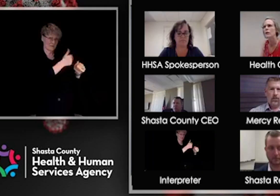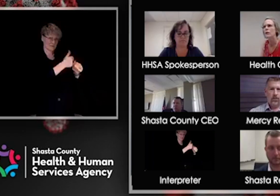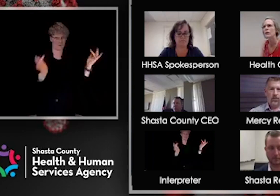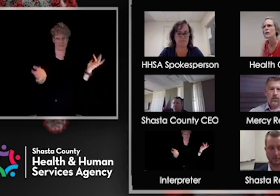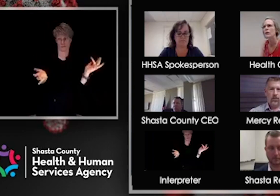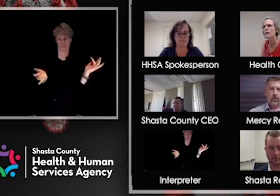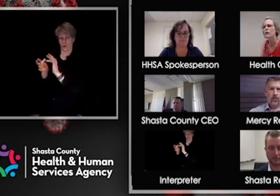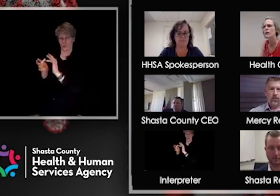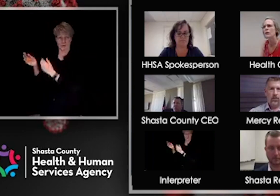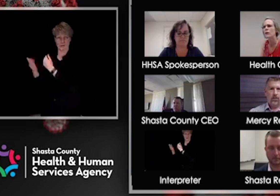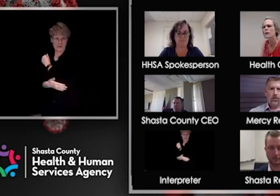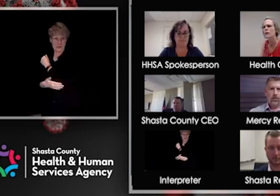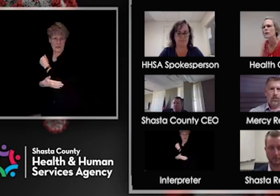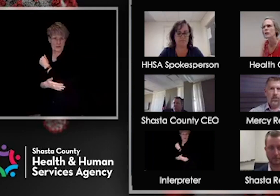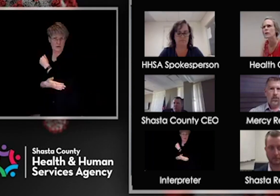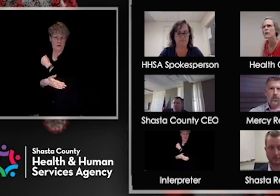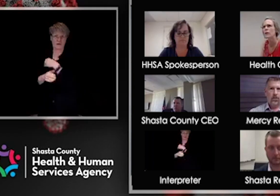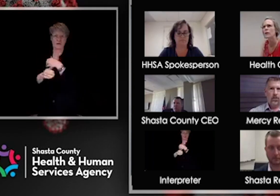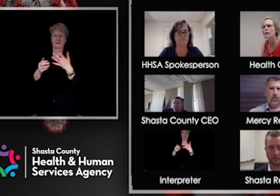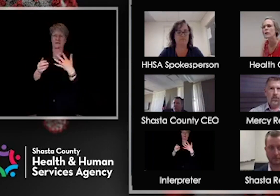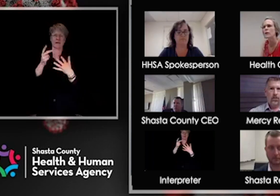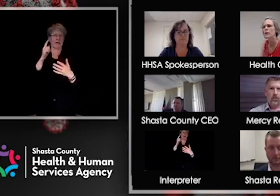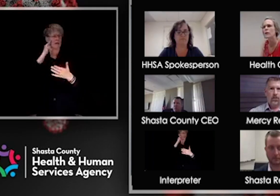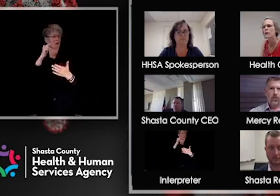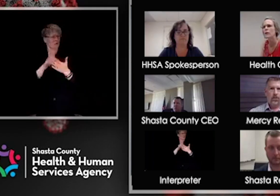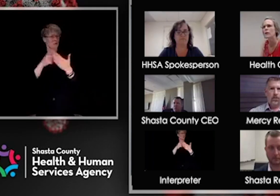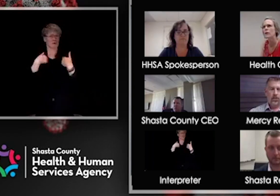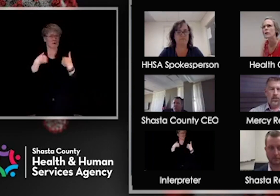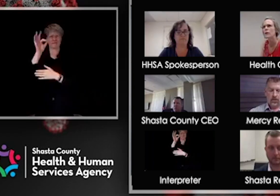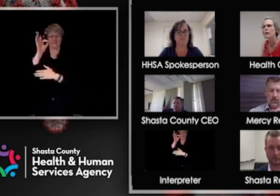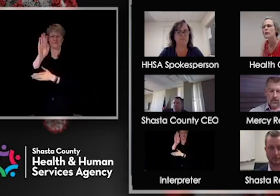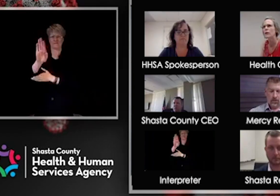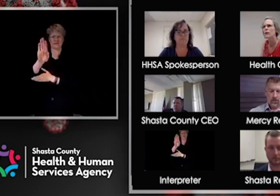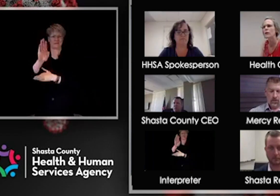the potential…the Facebook post just said, “all of us were exposed.” I assume there